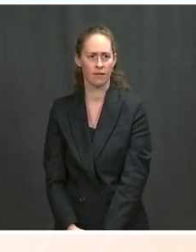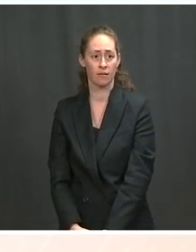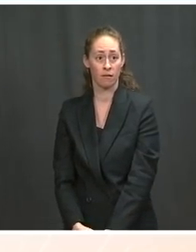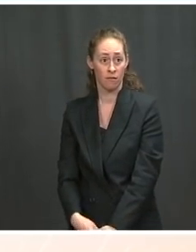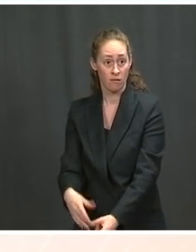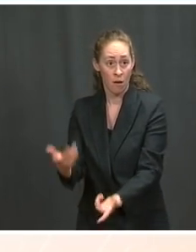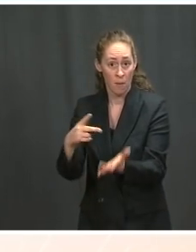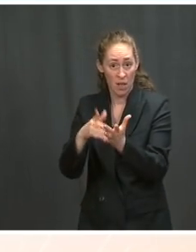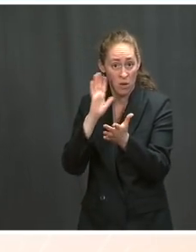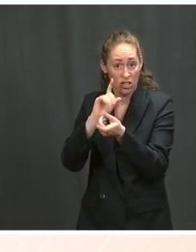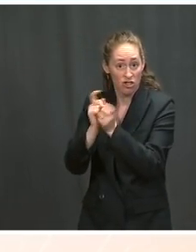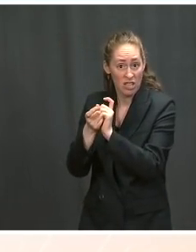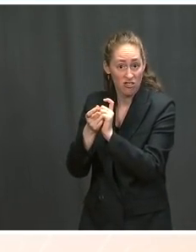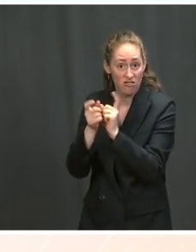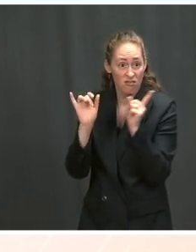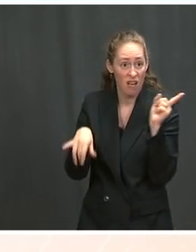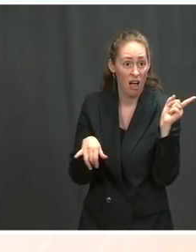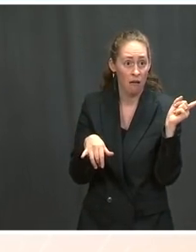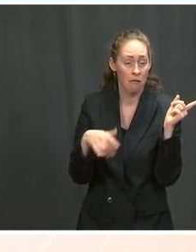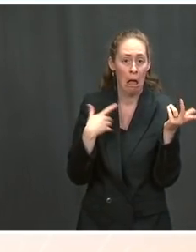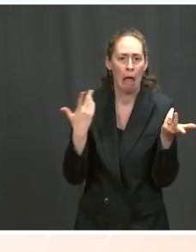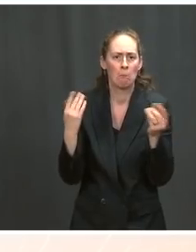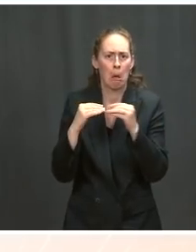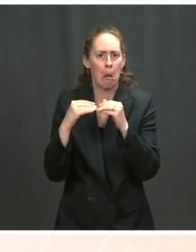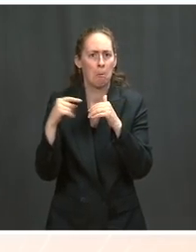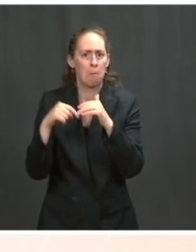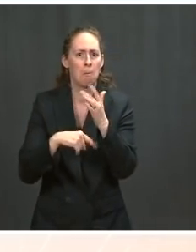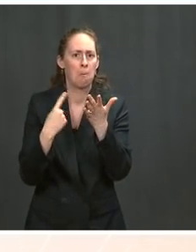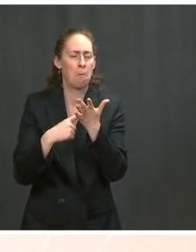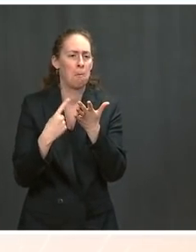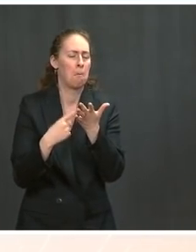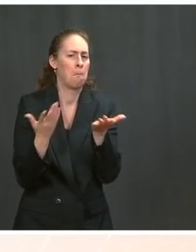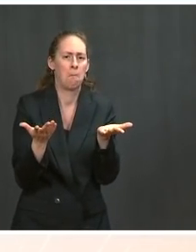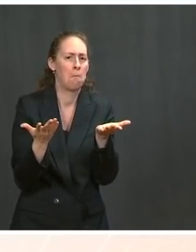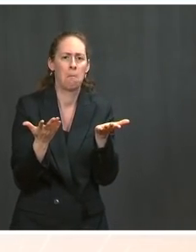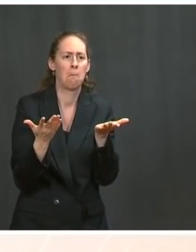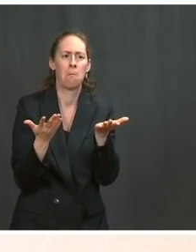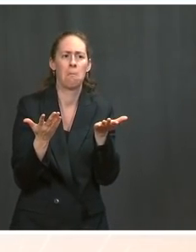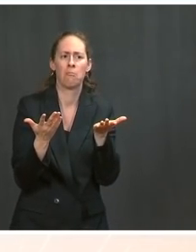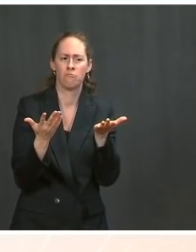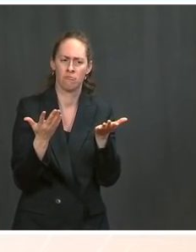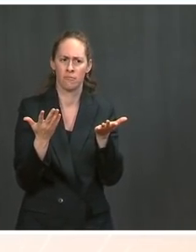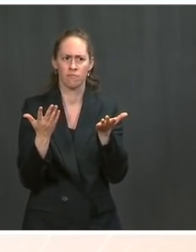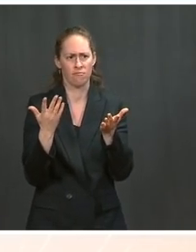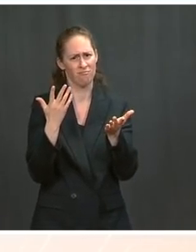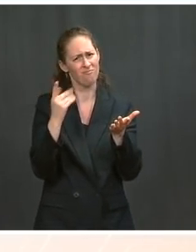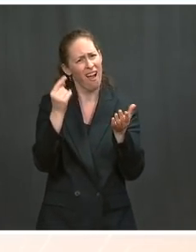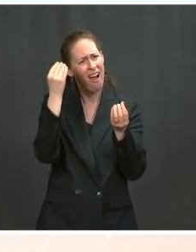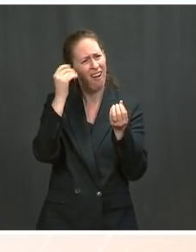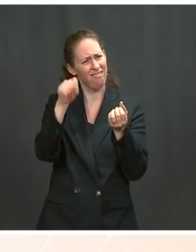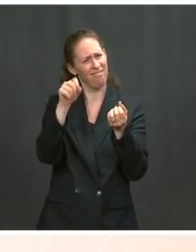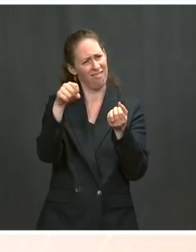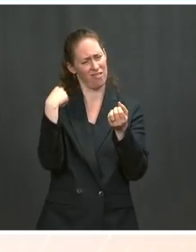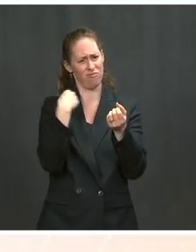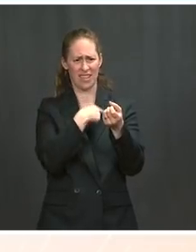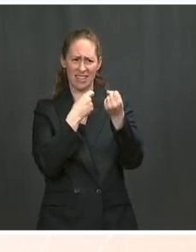other than we certainly would support D.C. statehood and strongly back the bill. The Press: And on infrastructure, can you --